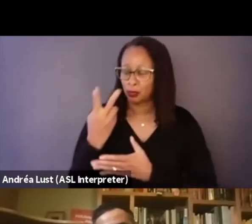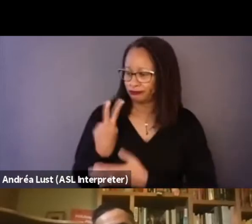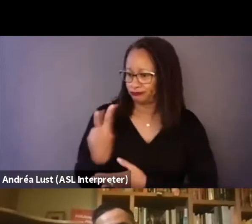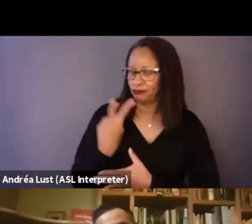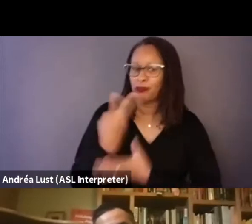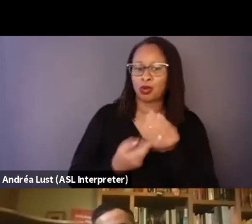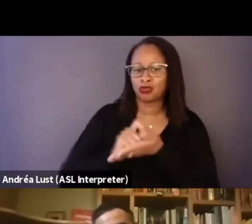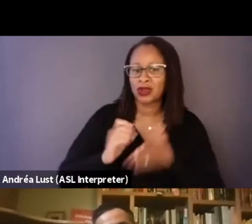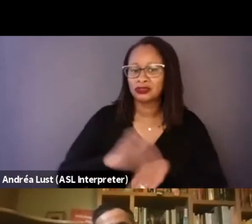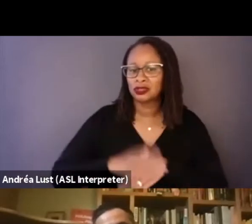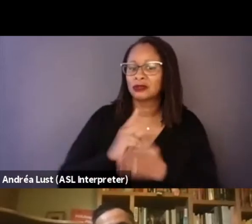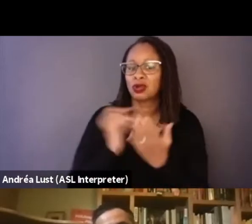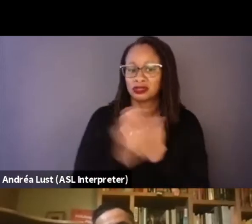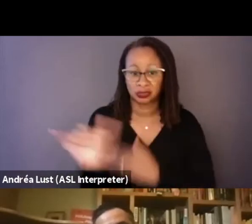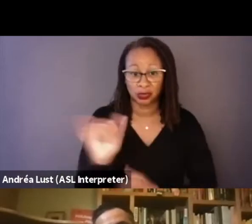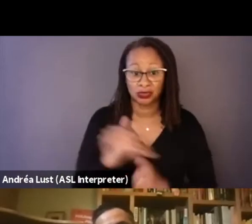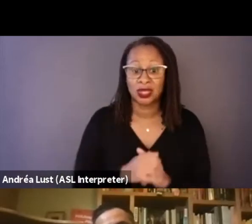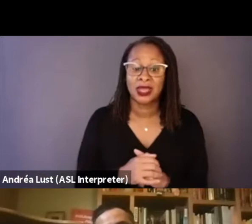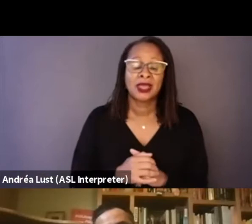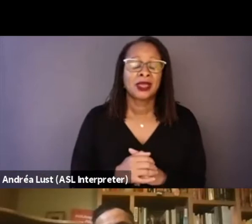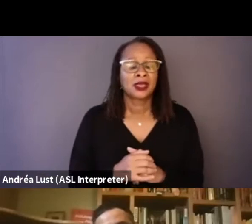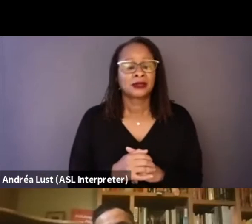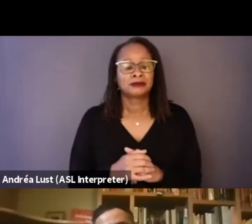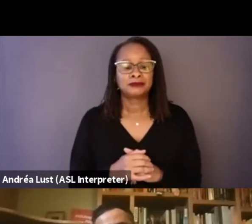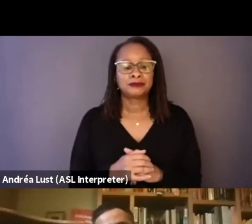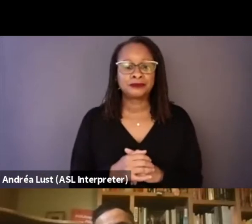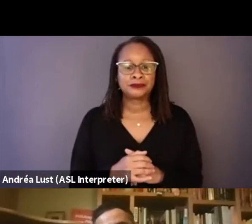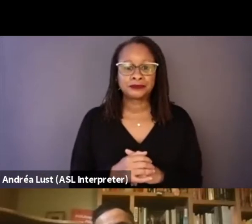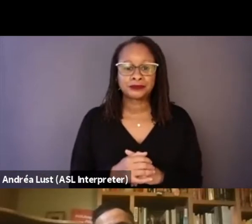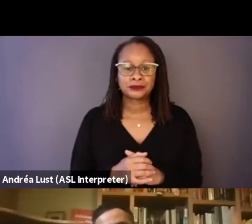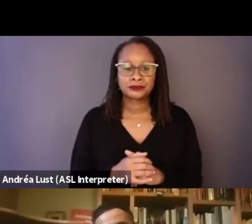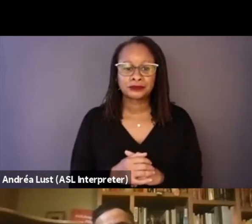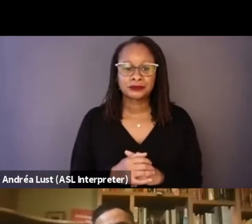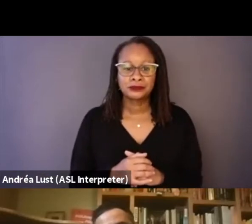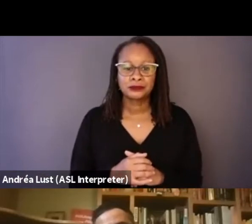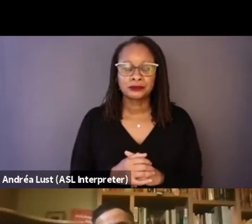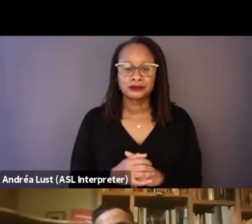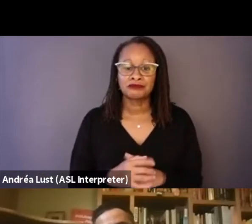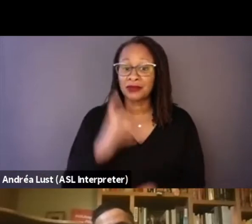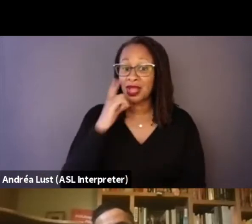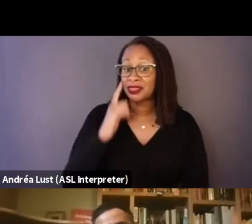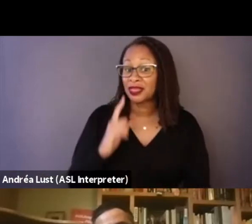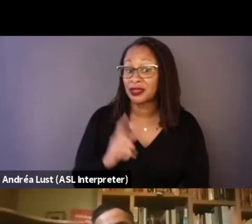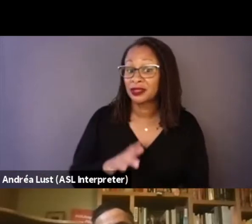And so it was just, you know, I think the basis had to be our friendship,